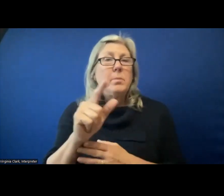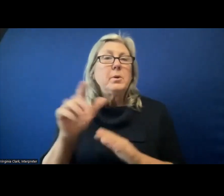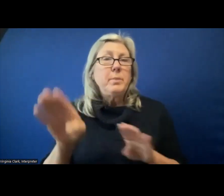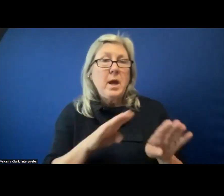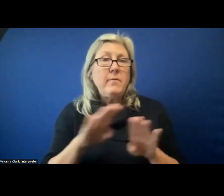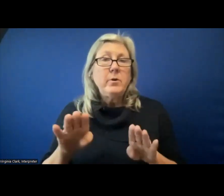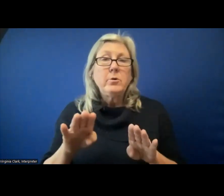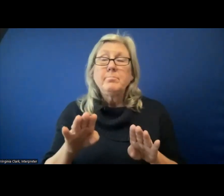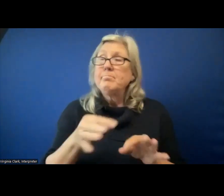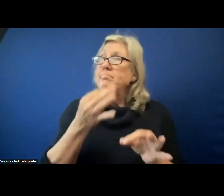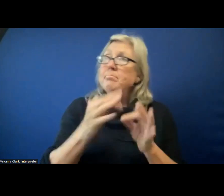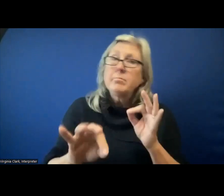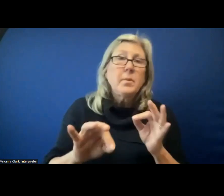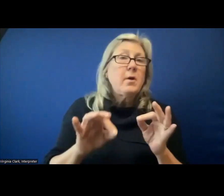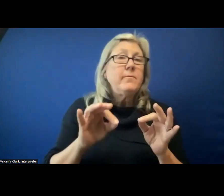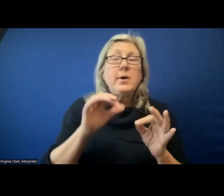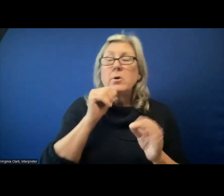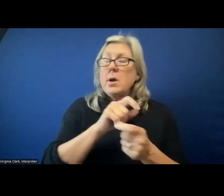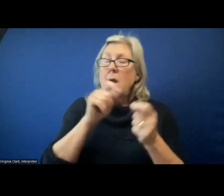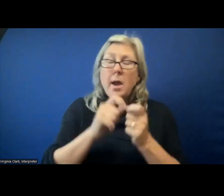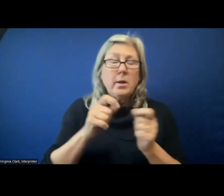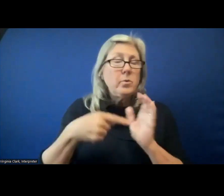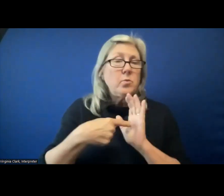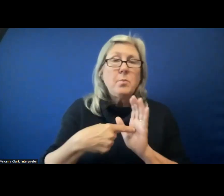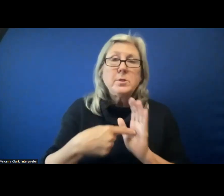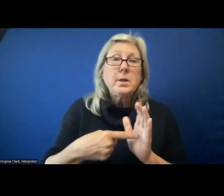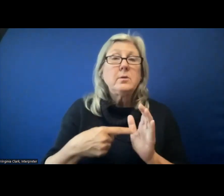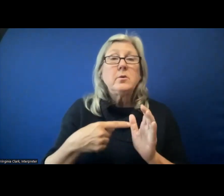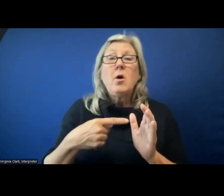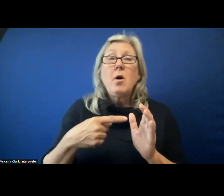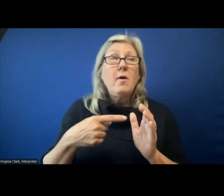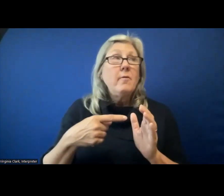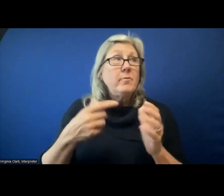an unfair, inaccurate representation of the overwhelming majority of individuals with